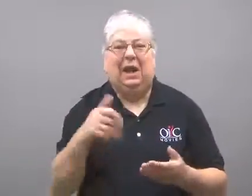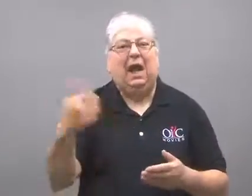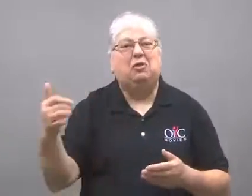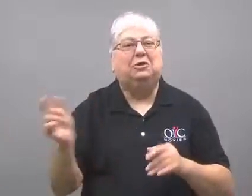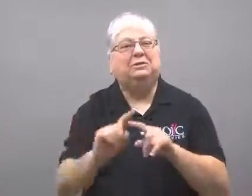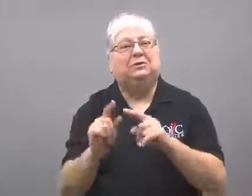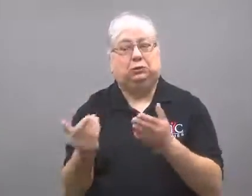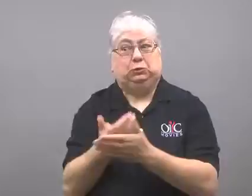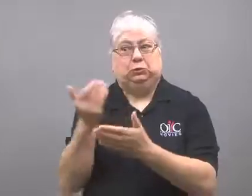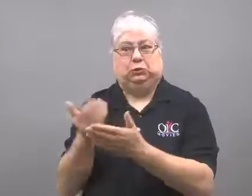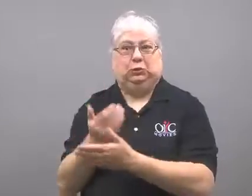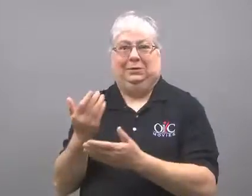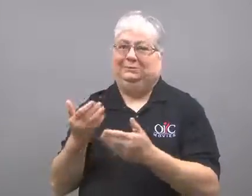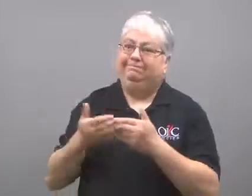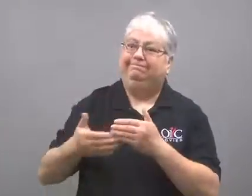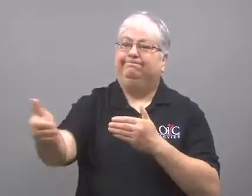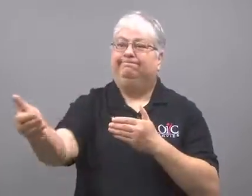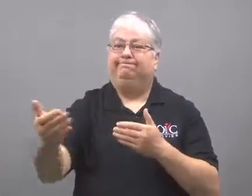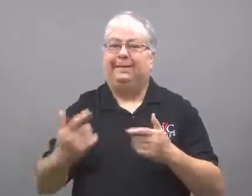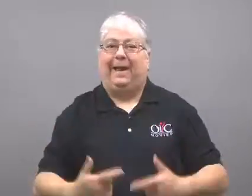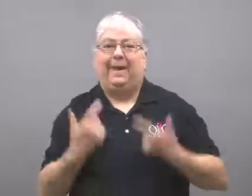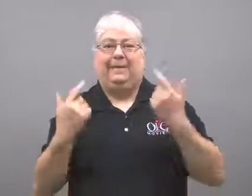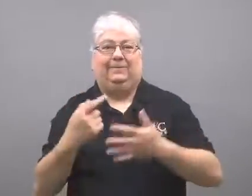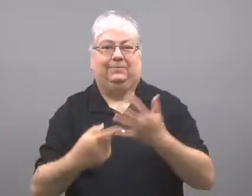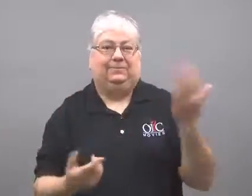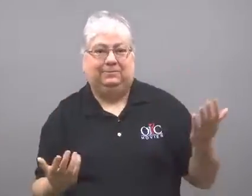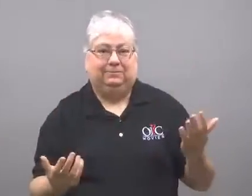Others talked about other life changing plans.